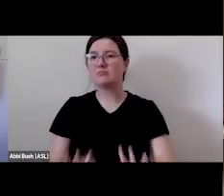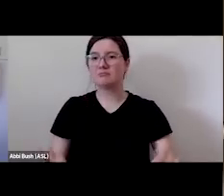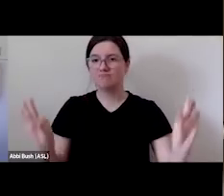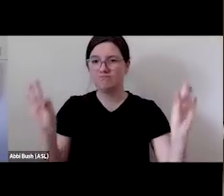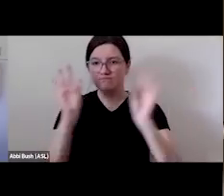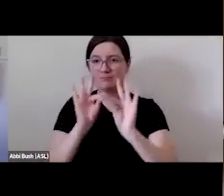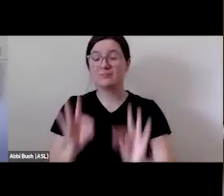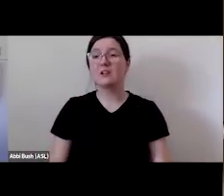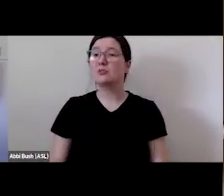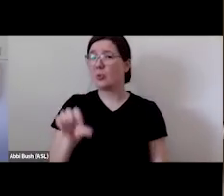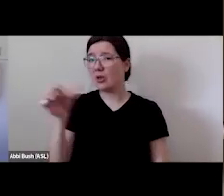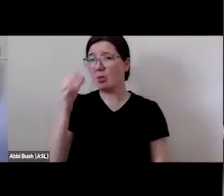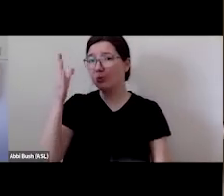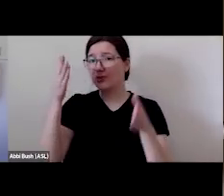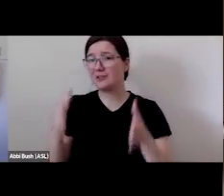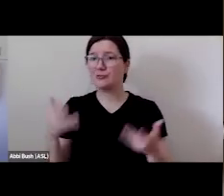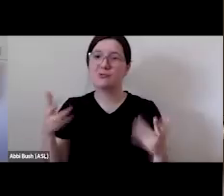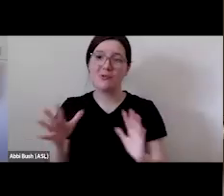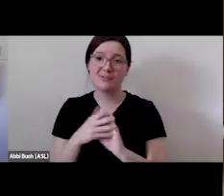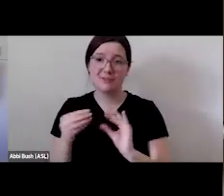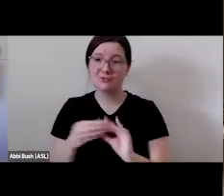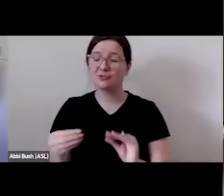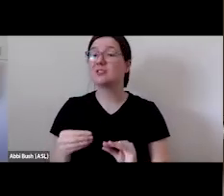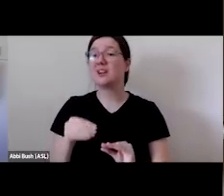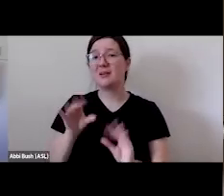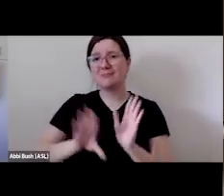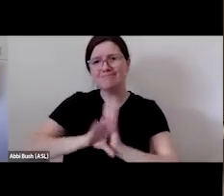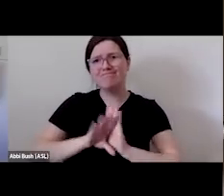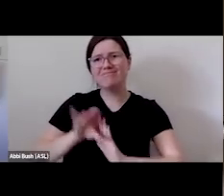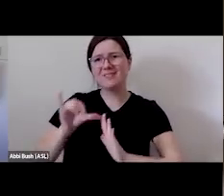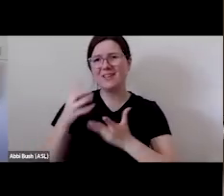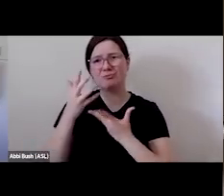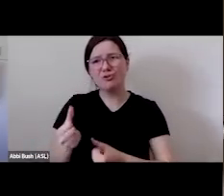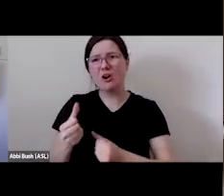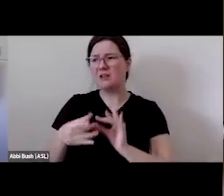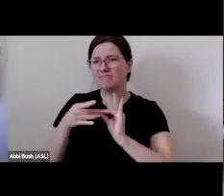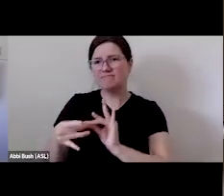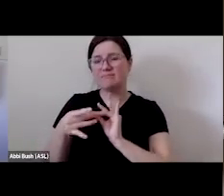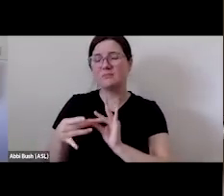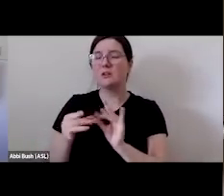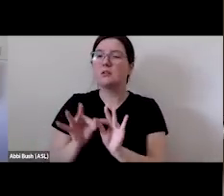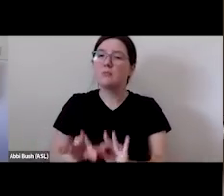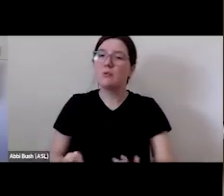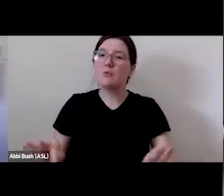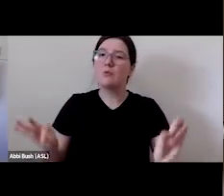and trust is absolutely critical. As much as possible, we wanna use a curious